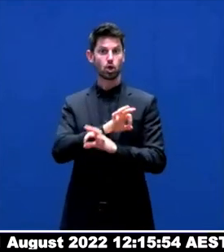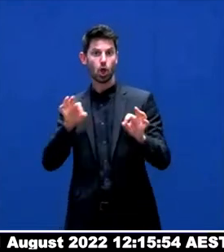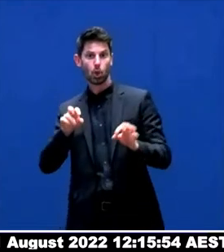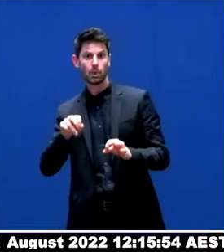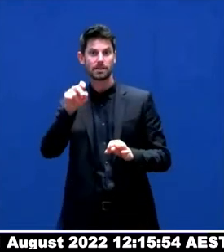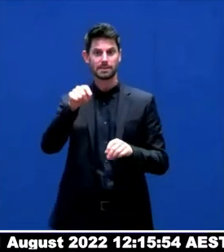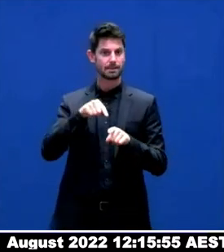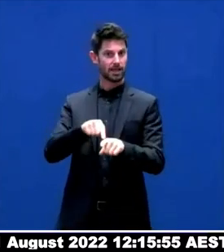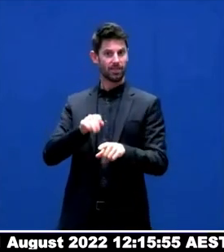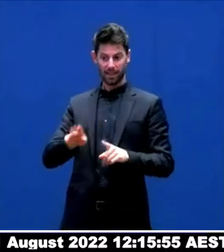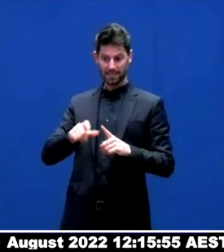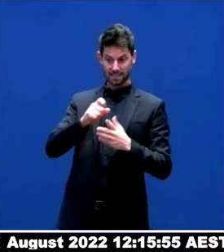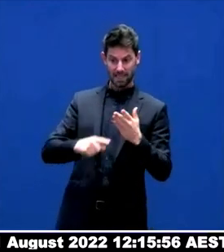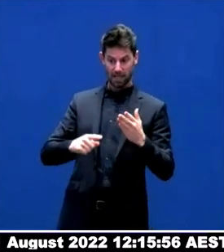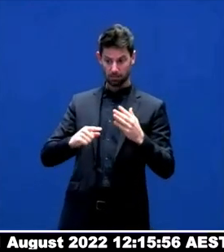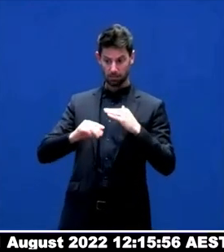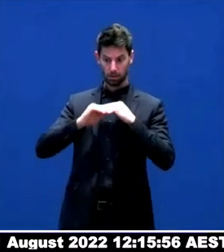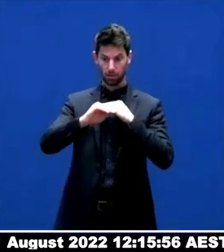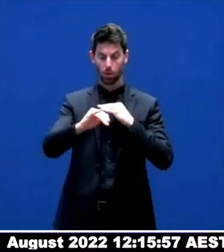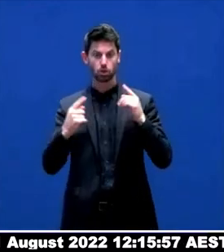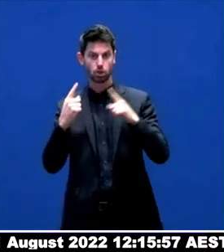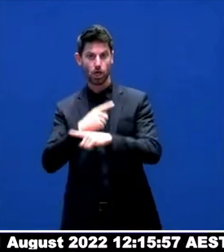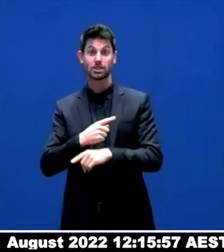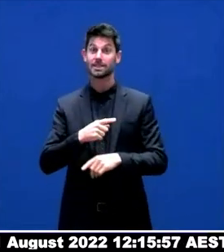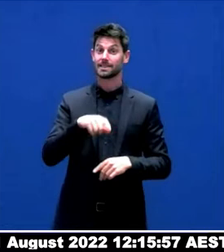That's correct. So, the suitability assessment is based on the